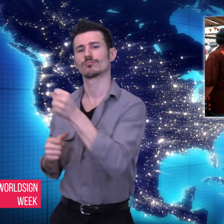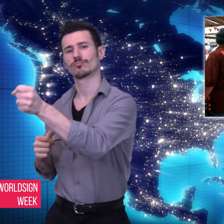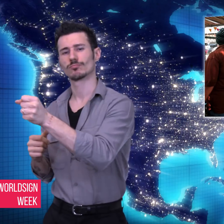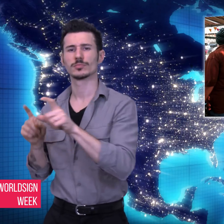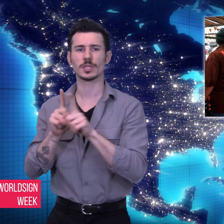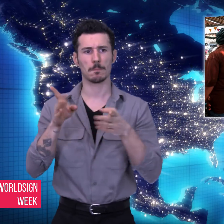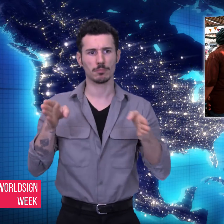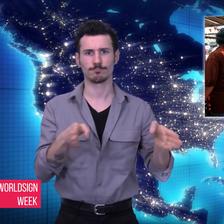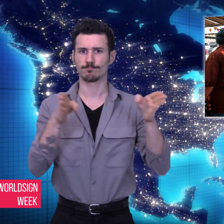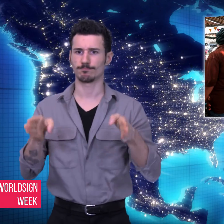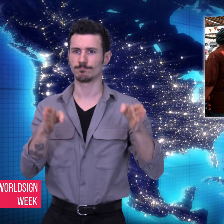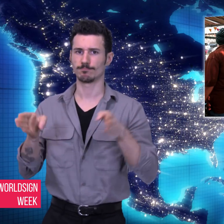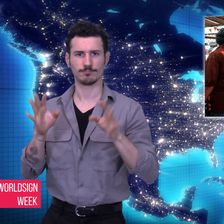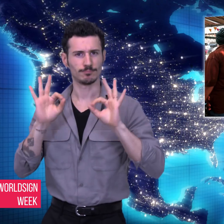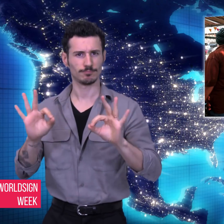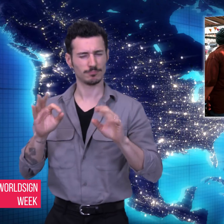waiting for trial.